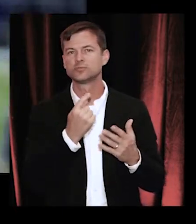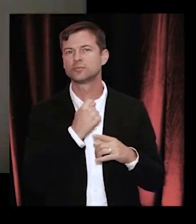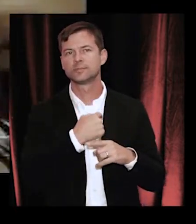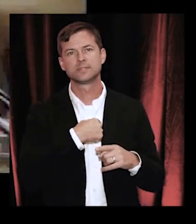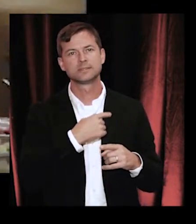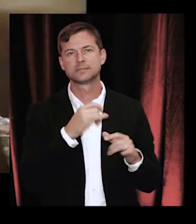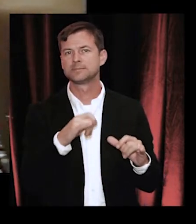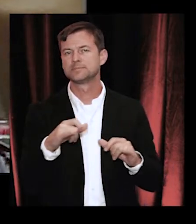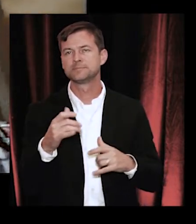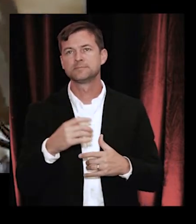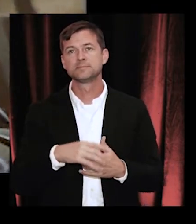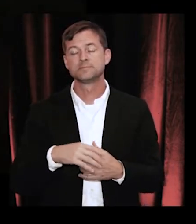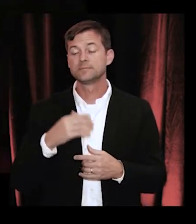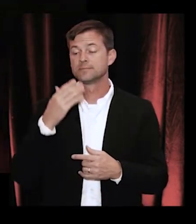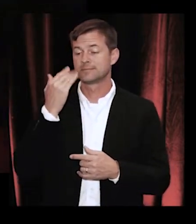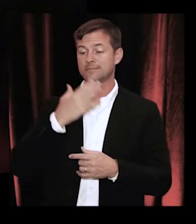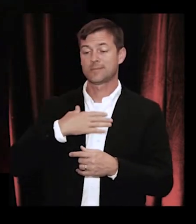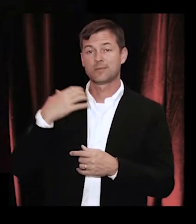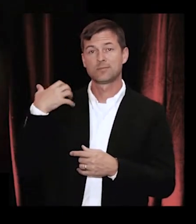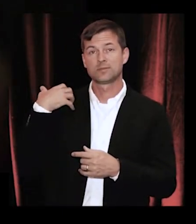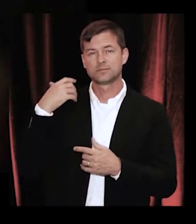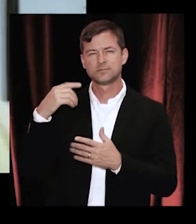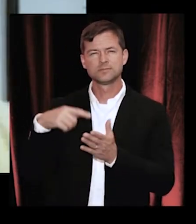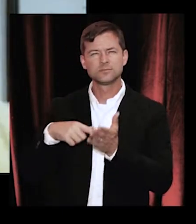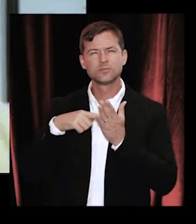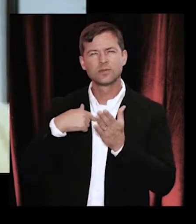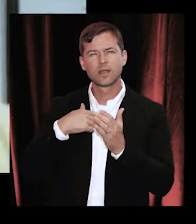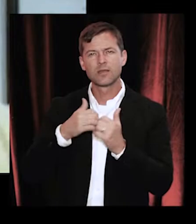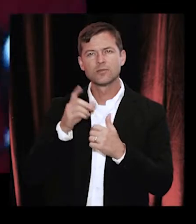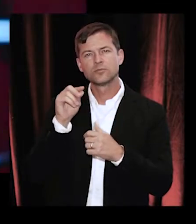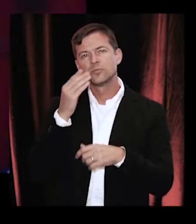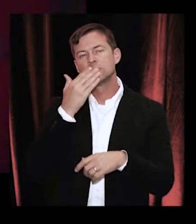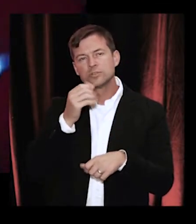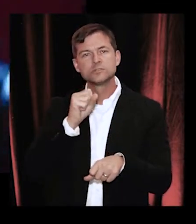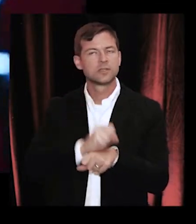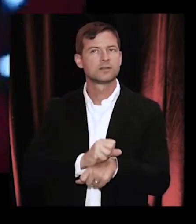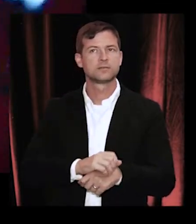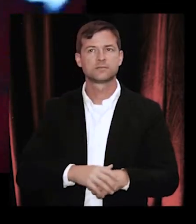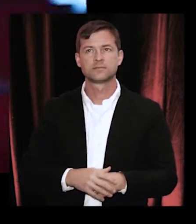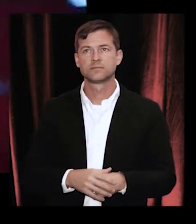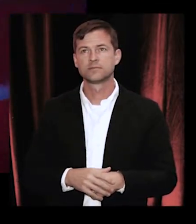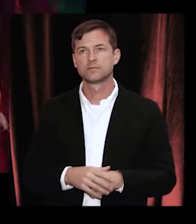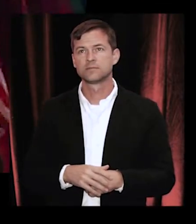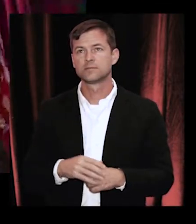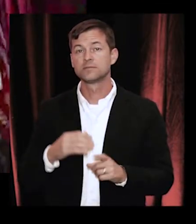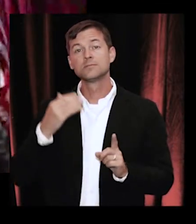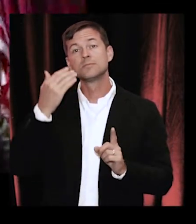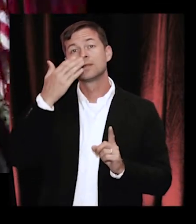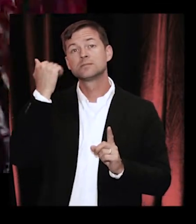Because my boss showed me how to do a good job. Because a mentor believed in my potential.